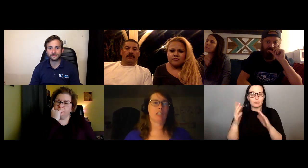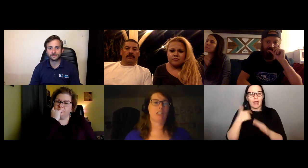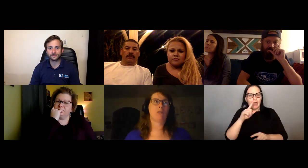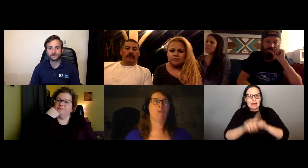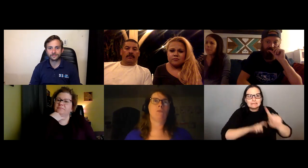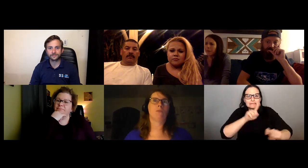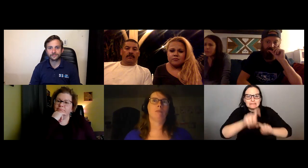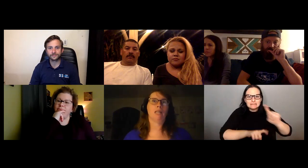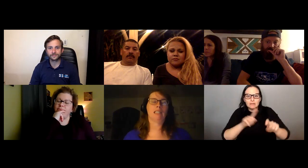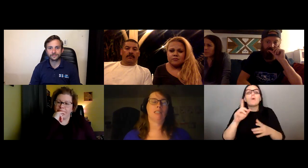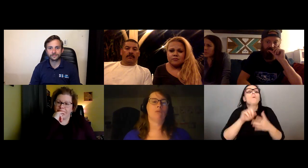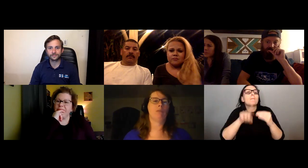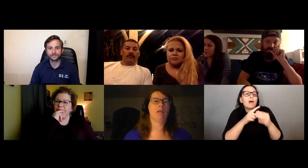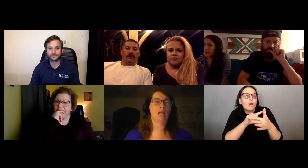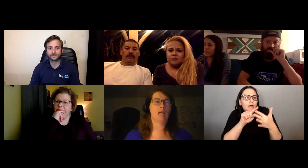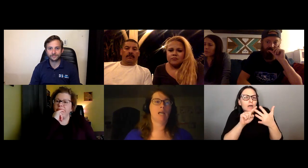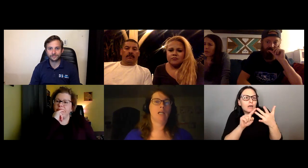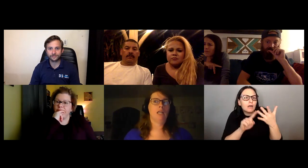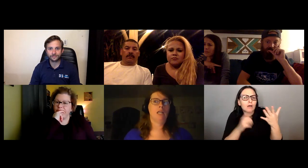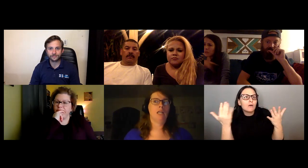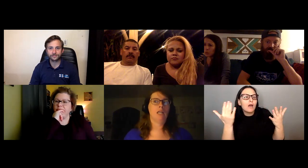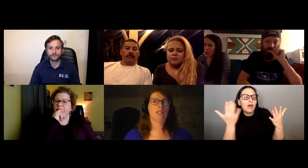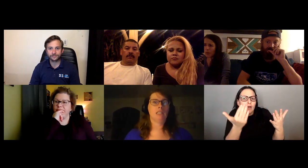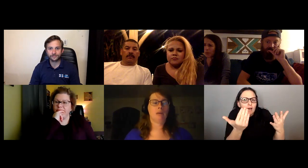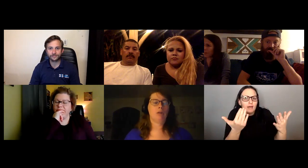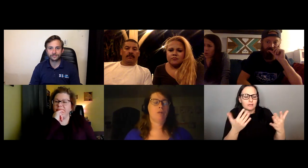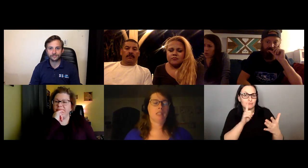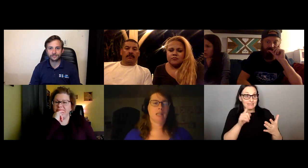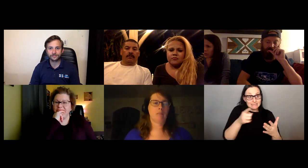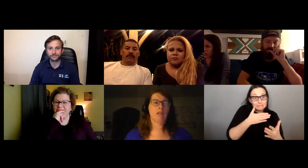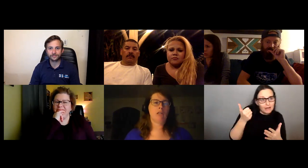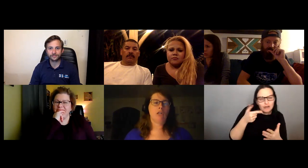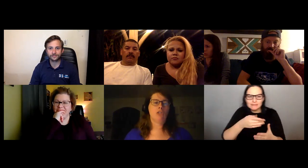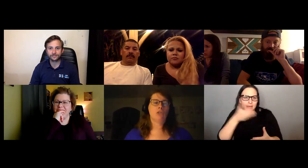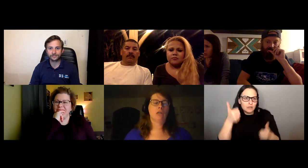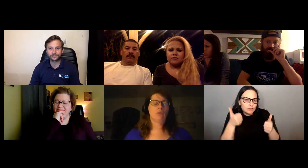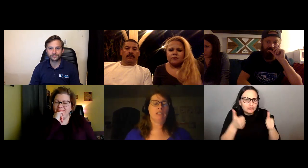well what about this well what about that is this better or is that better so